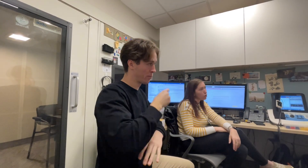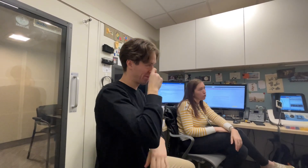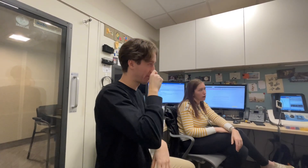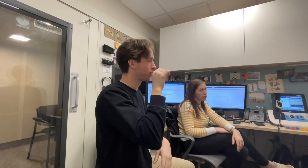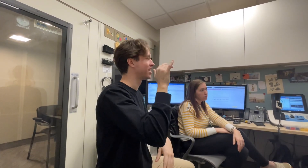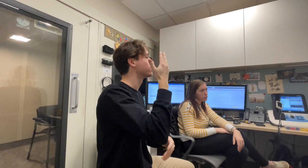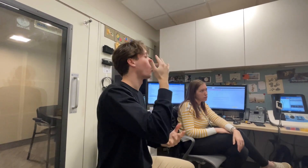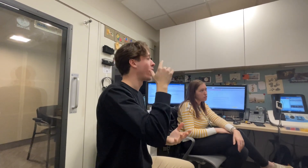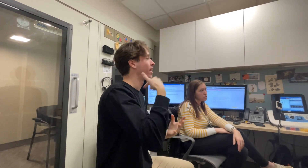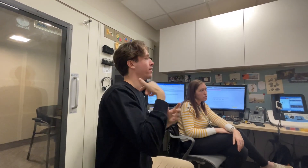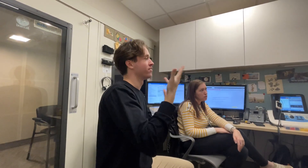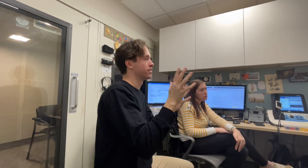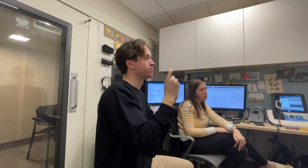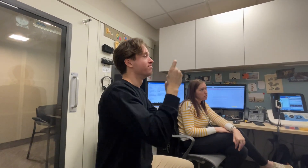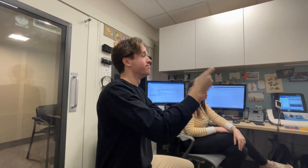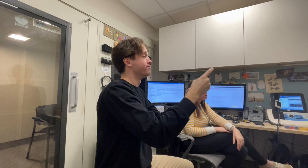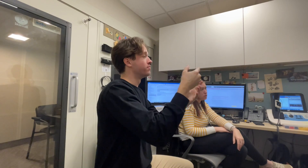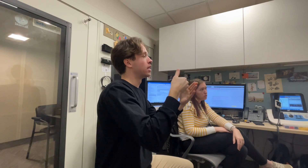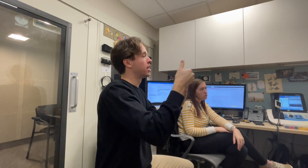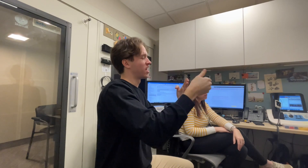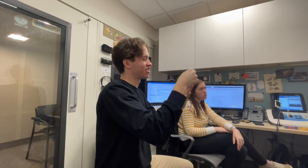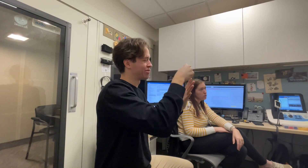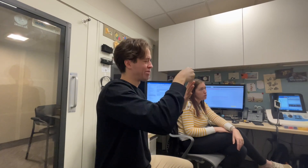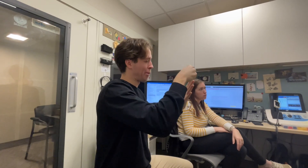programs